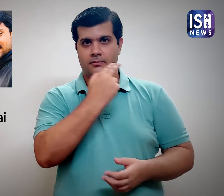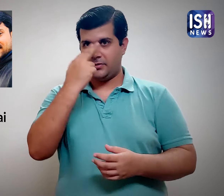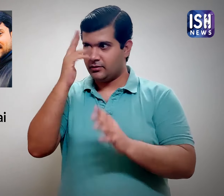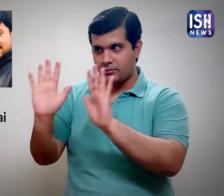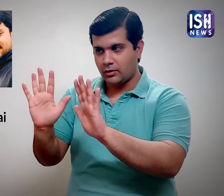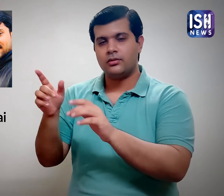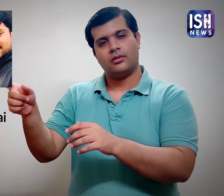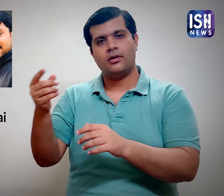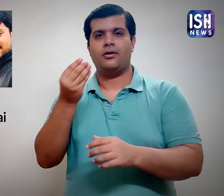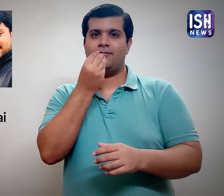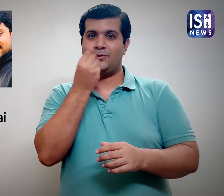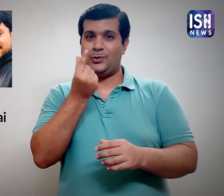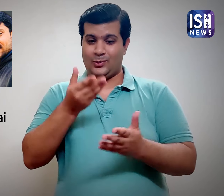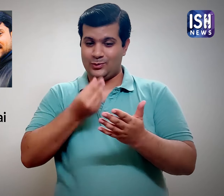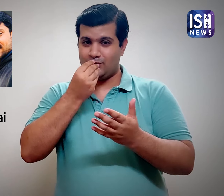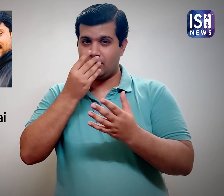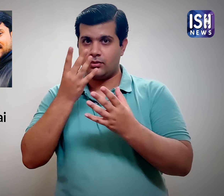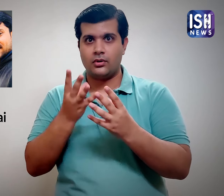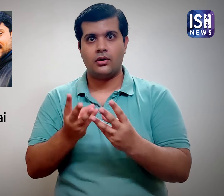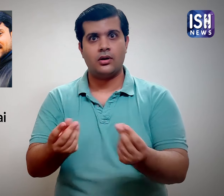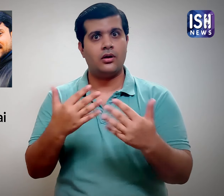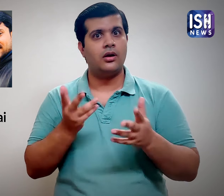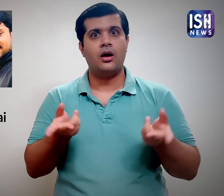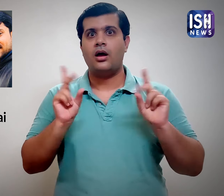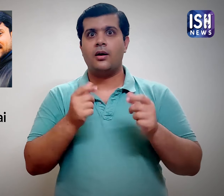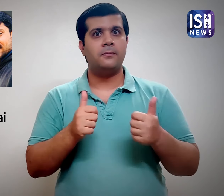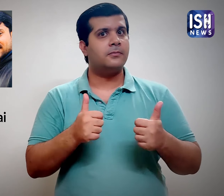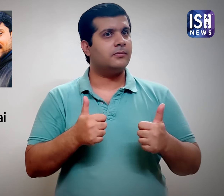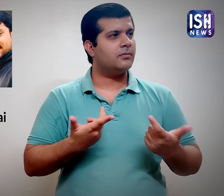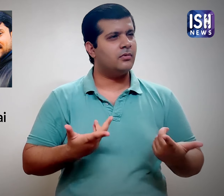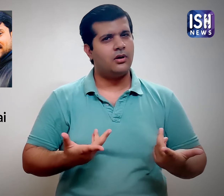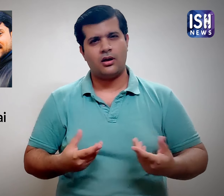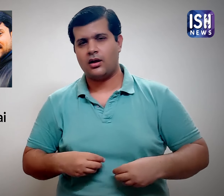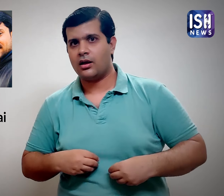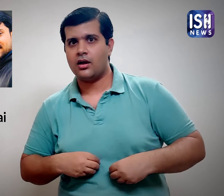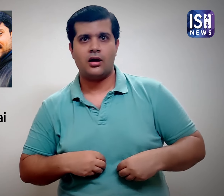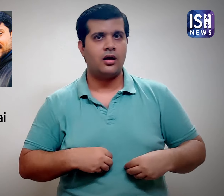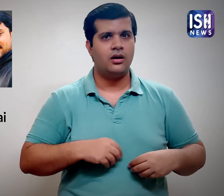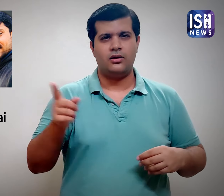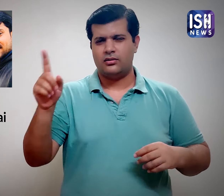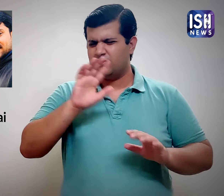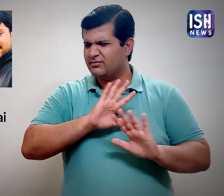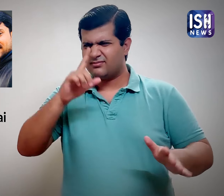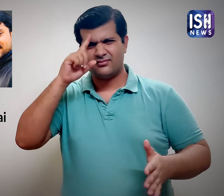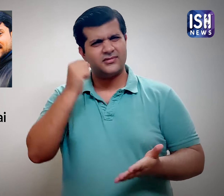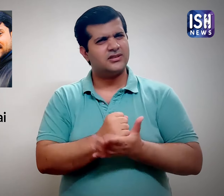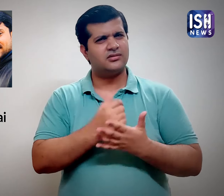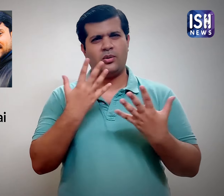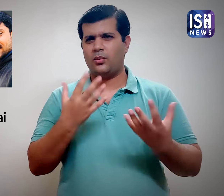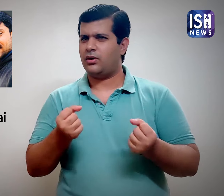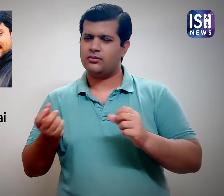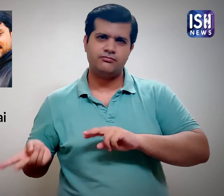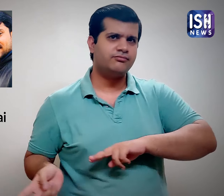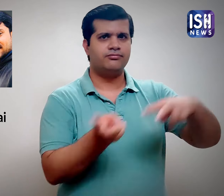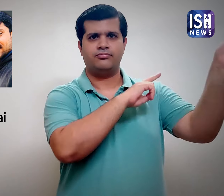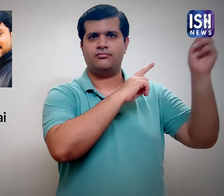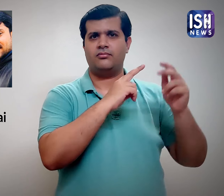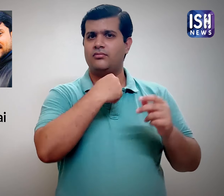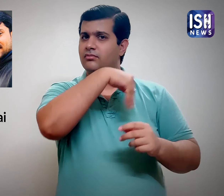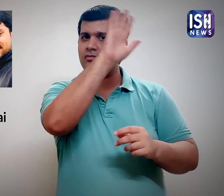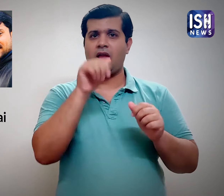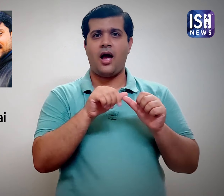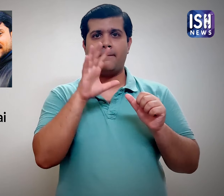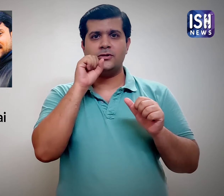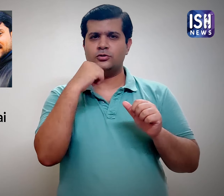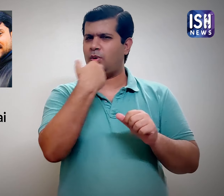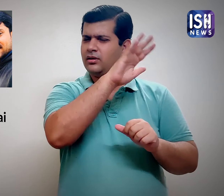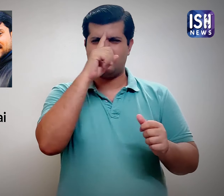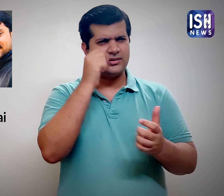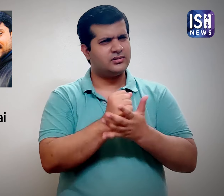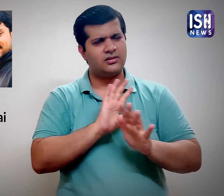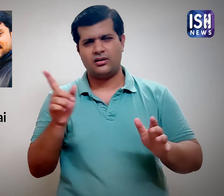However, he quickly ran out of food again. Since he was starving, he decided to go back home to Ambajogai.